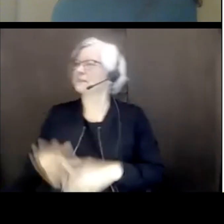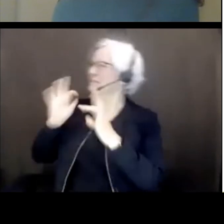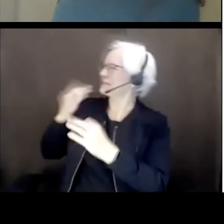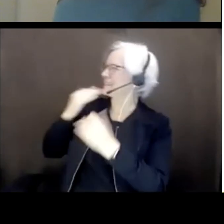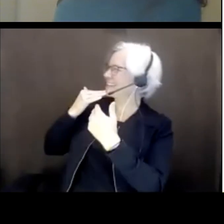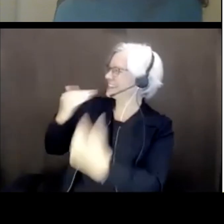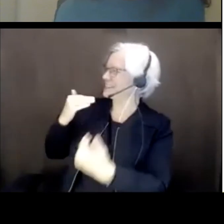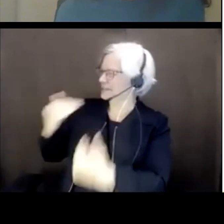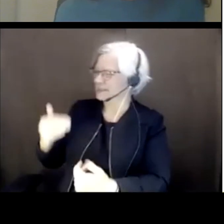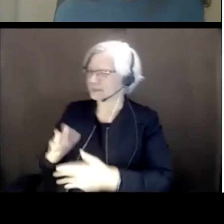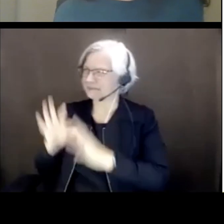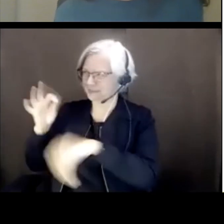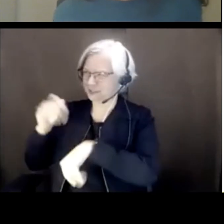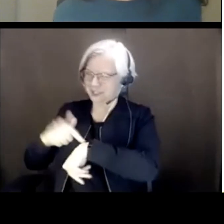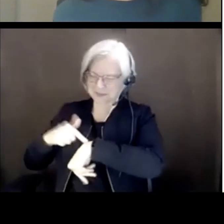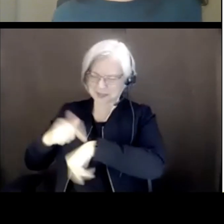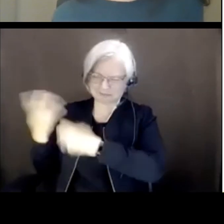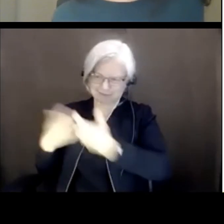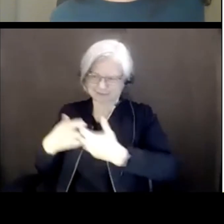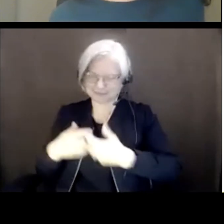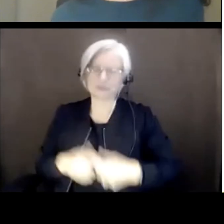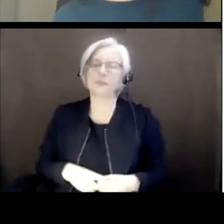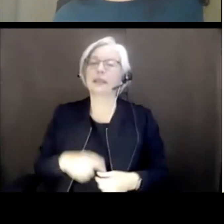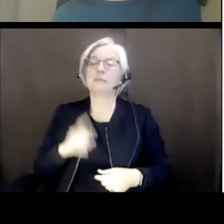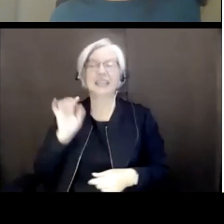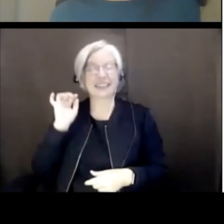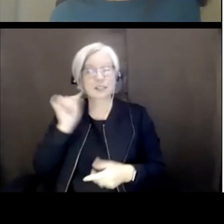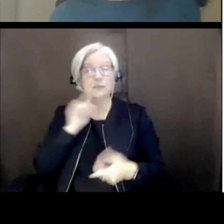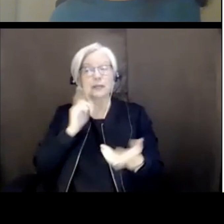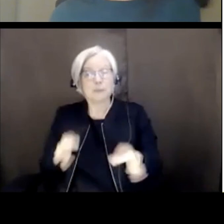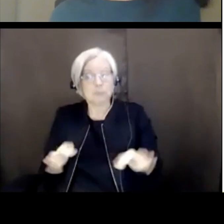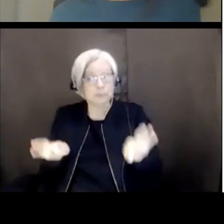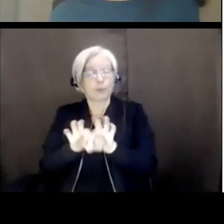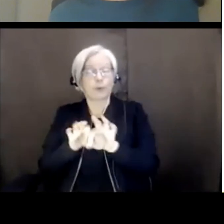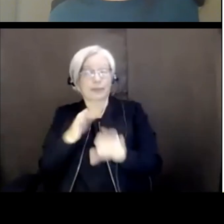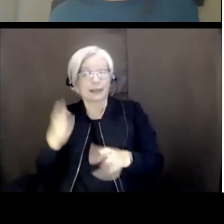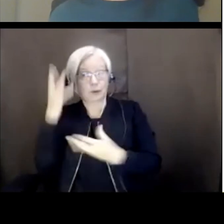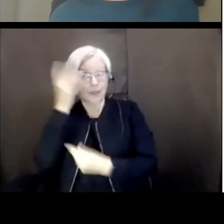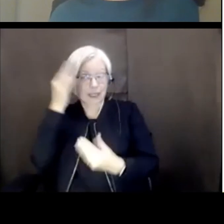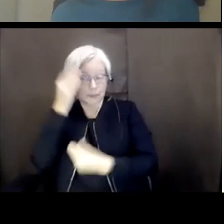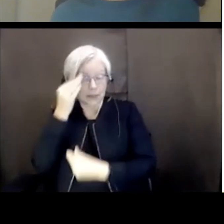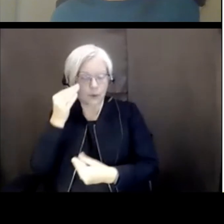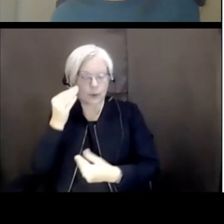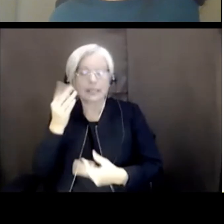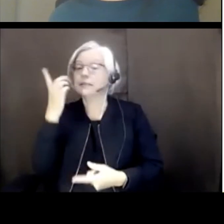REALLY BIG AND IMPORTANT THING TO THINK ABOUT IS WHEN AND HOW YOU SHARE